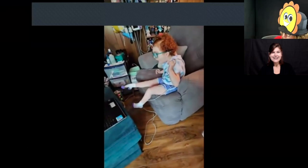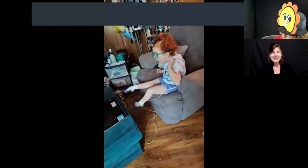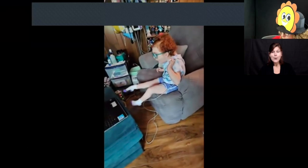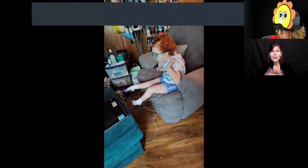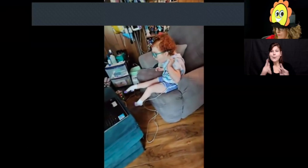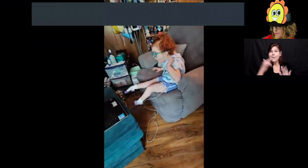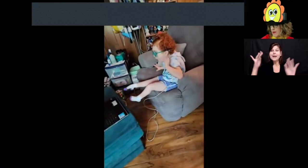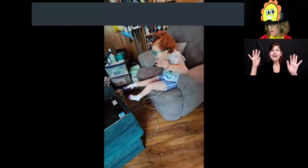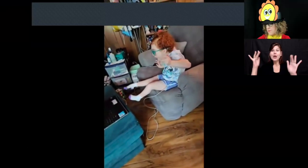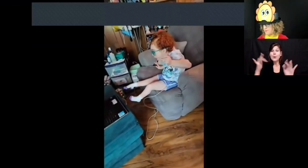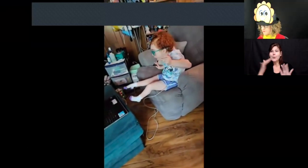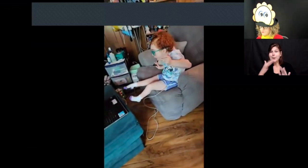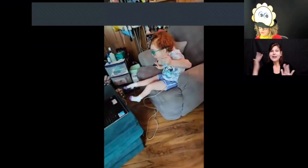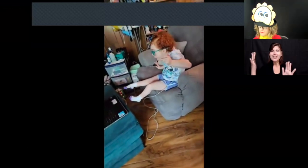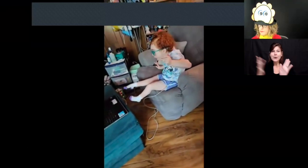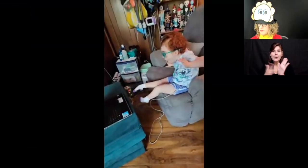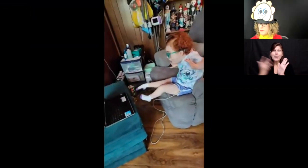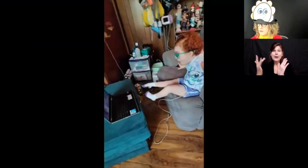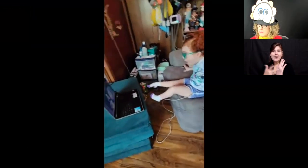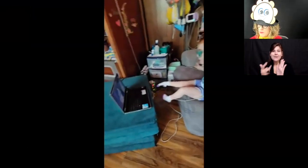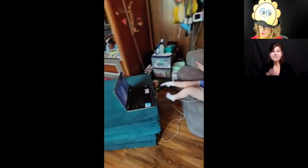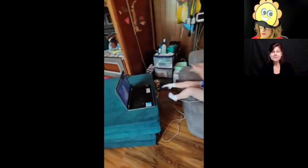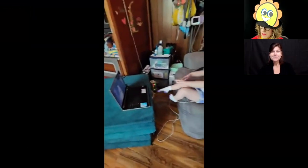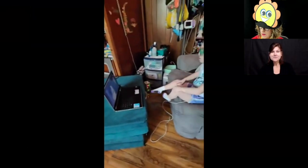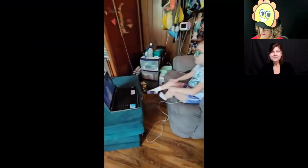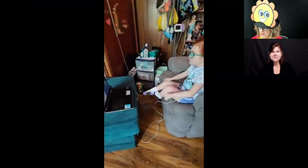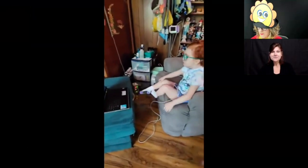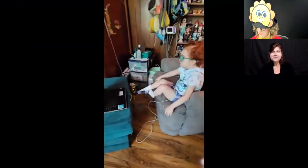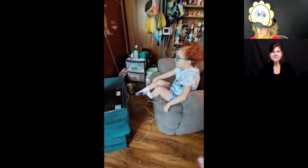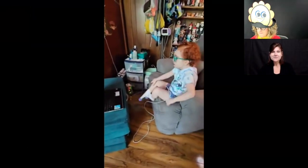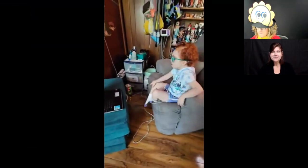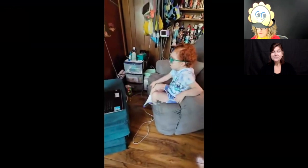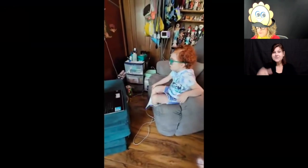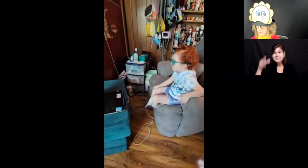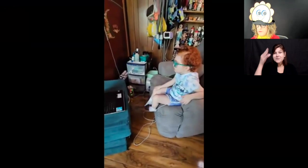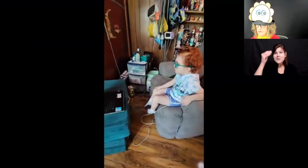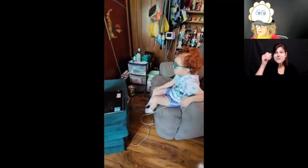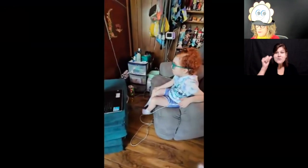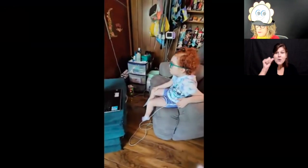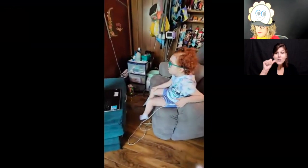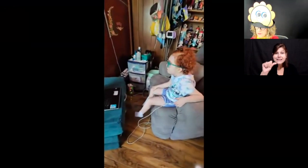Whoopeedeedoo, whoopeedeedoo, whoopeedeedoo, doo-doo. Boys and girls, it's been incredible.